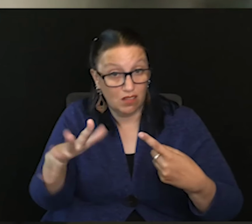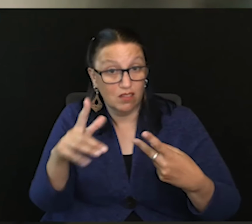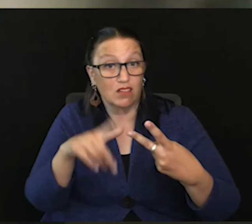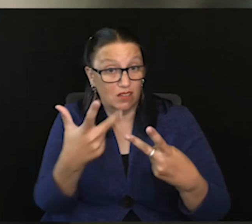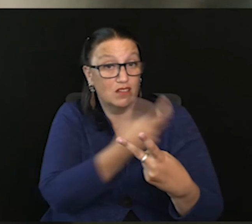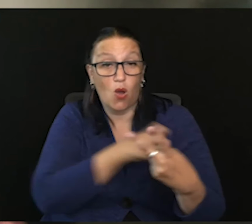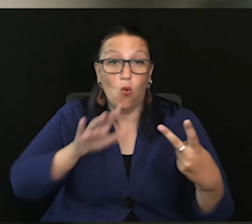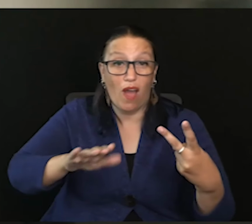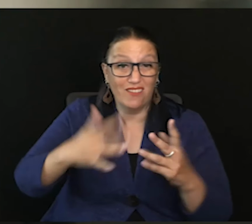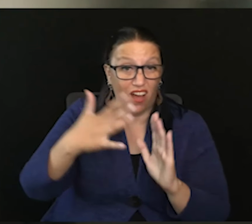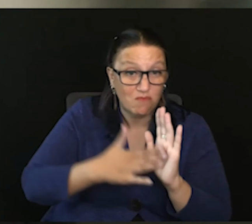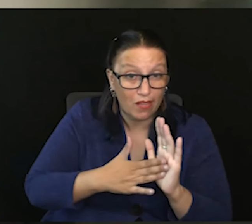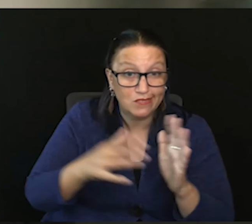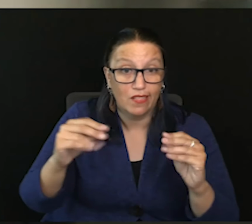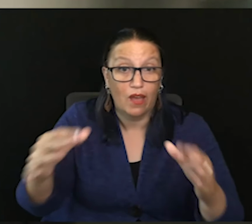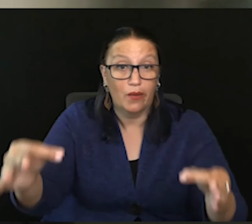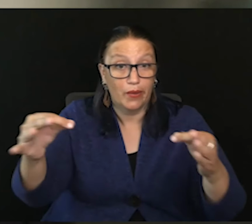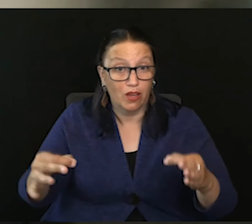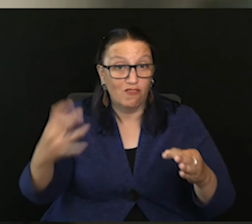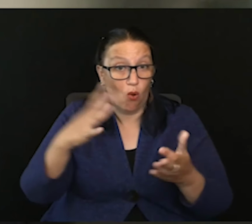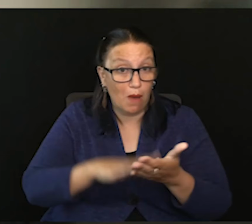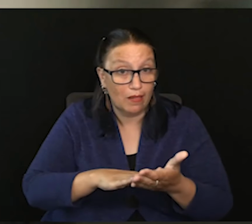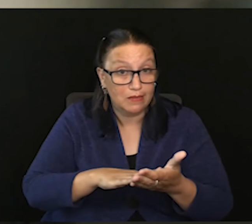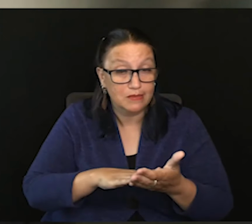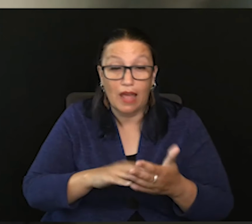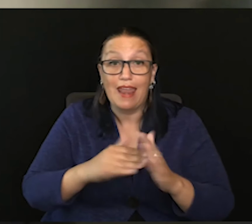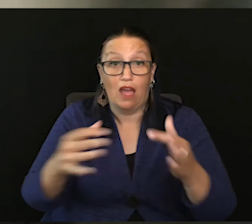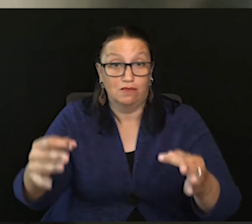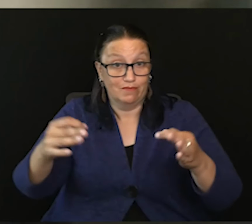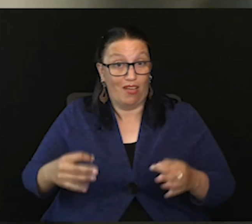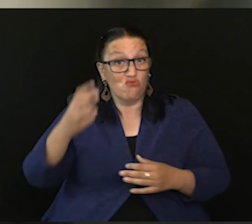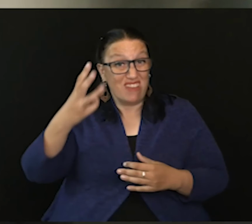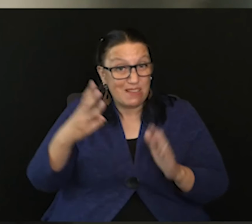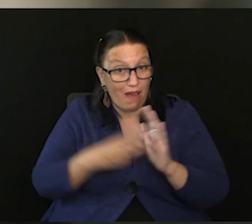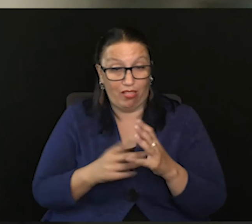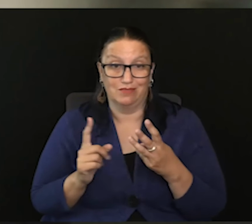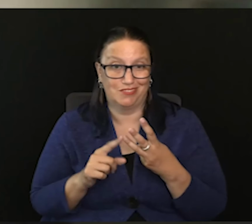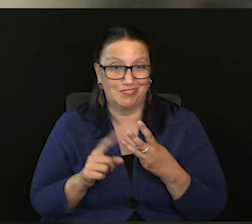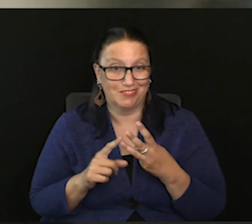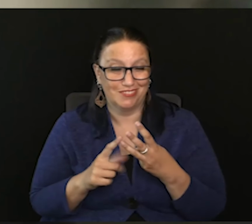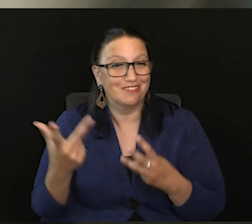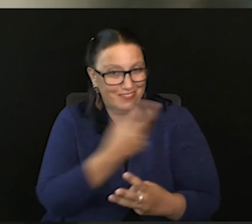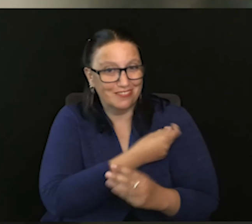So if you haven't got the capacity to get a booking either through a local pharmacist or GP,